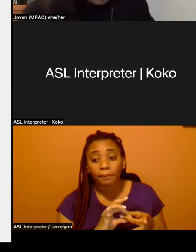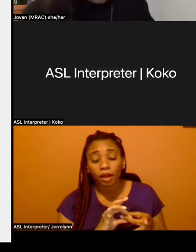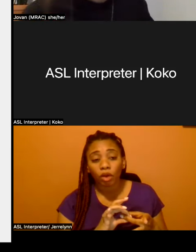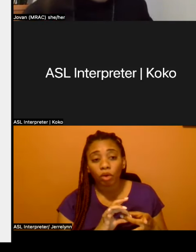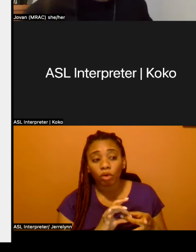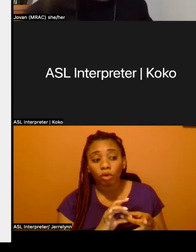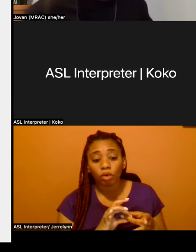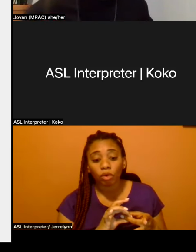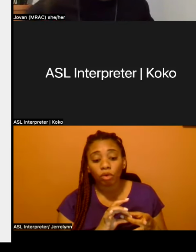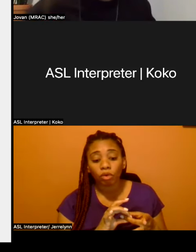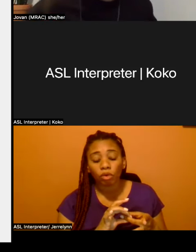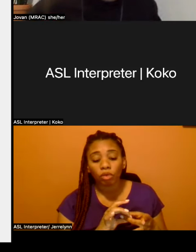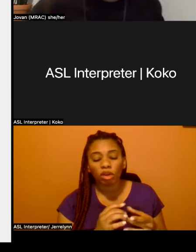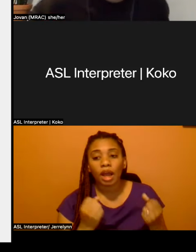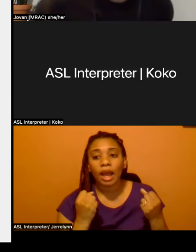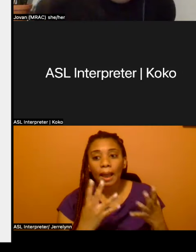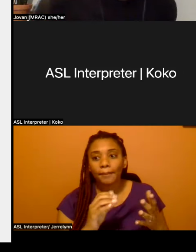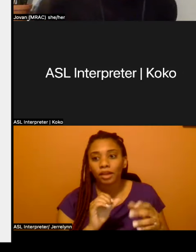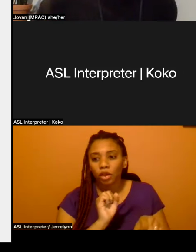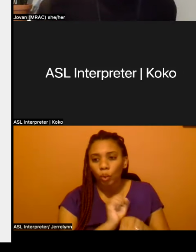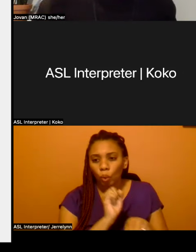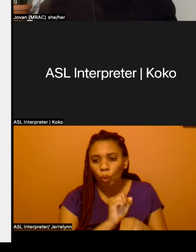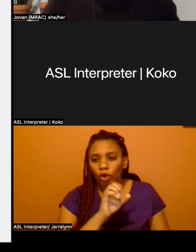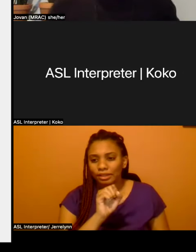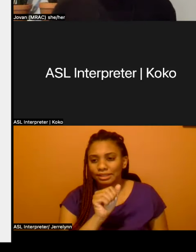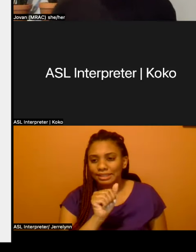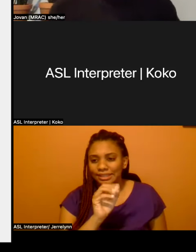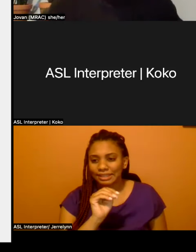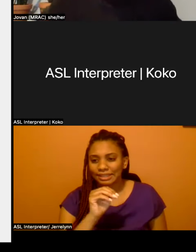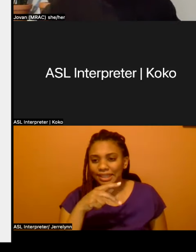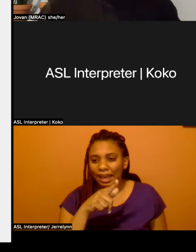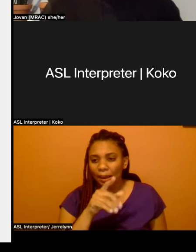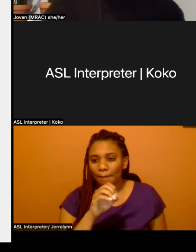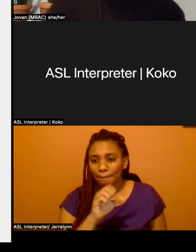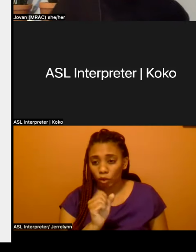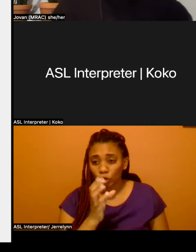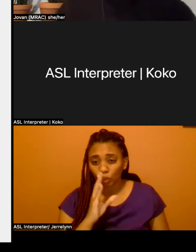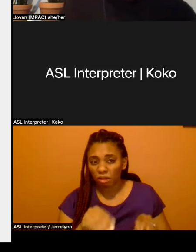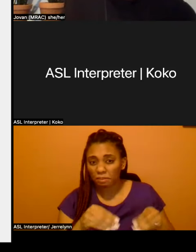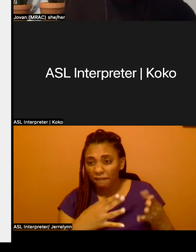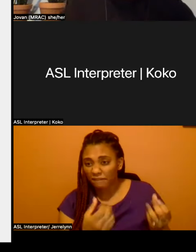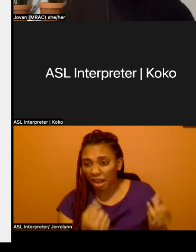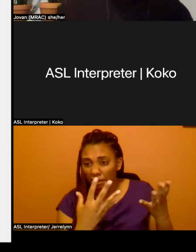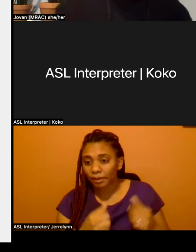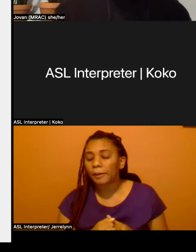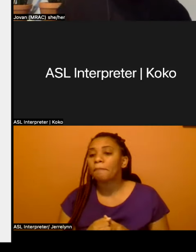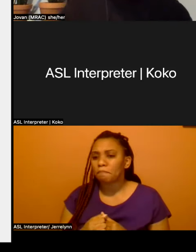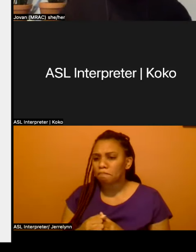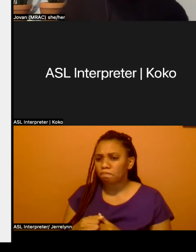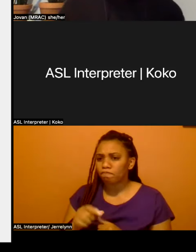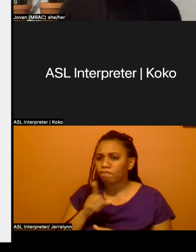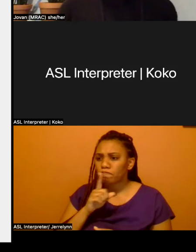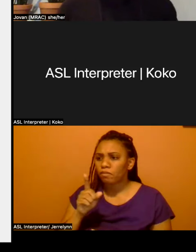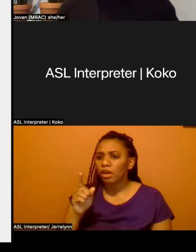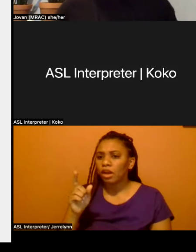how many work samples will they be able to provide? Sure, so we'll get to that. If we wanna hold that question,